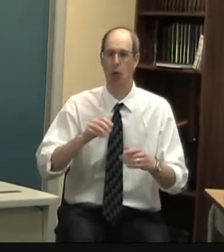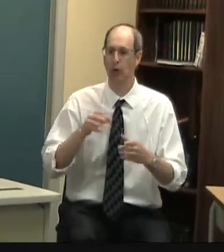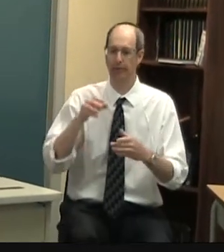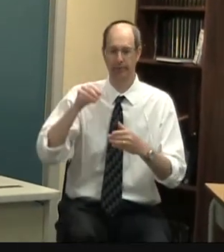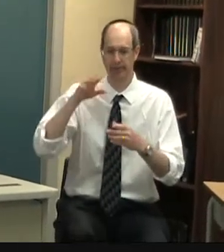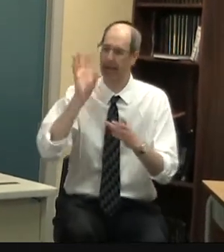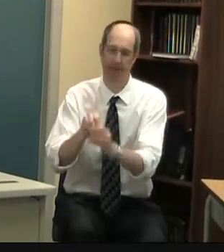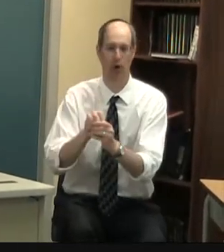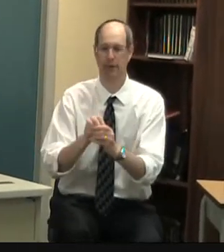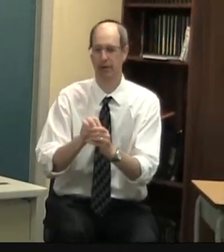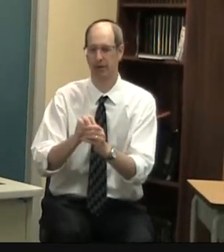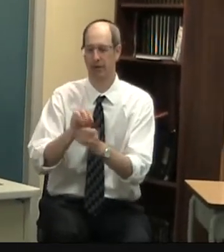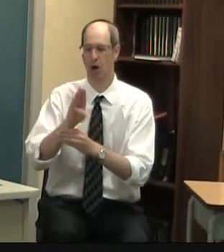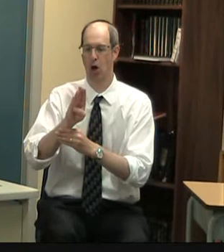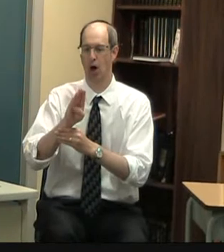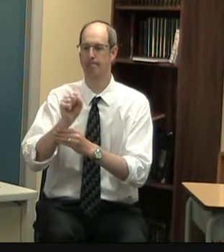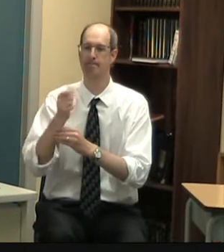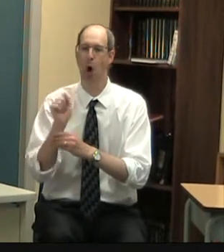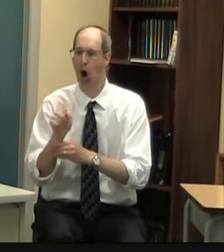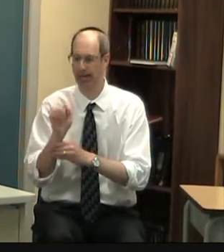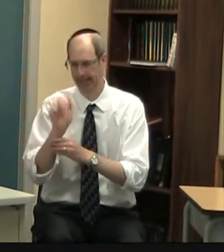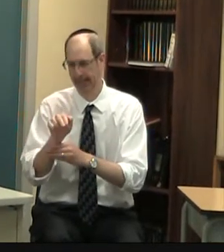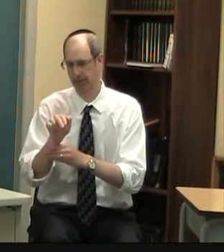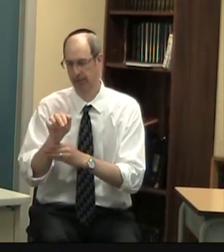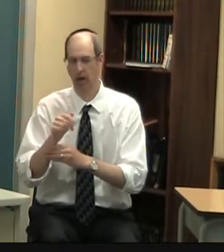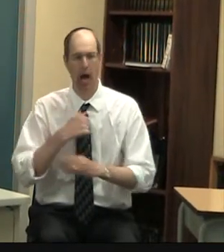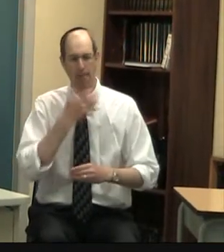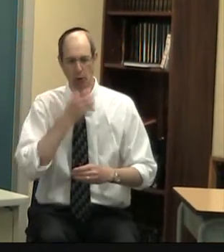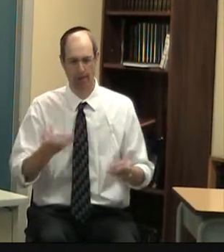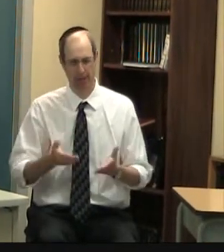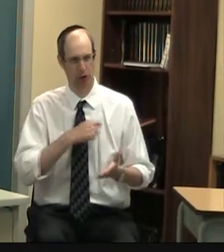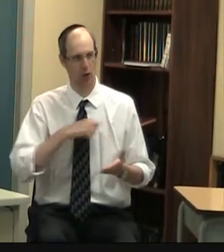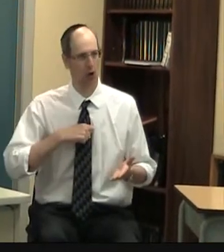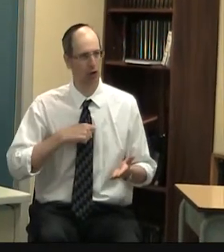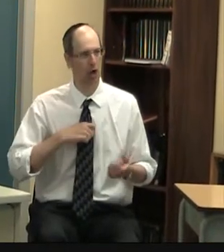And i wonder if it's true beginning you know i'm a robin in town and you know there are so many schools